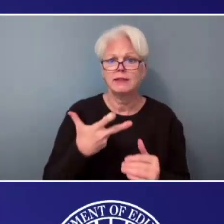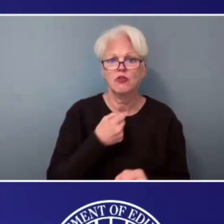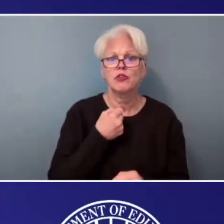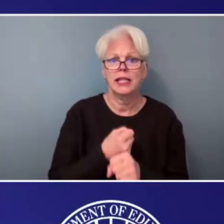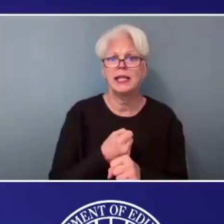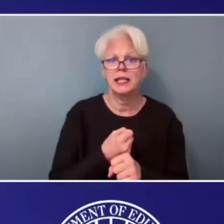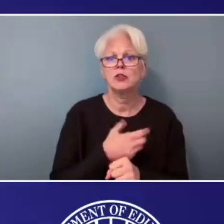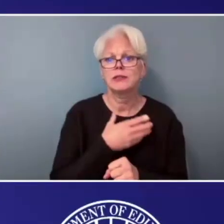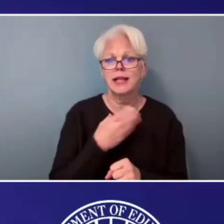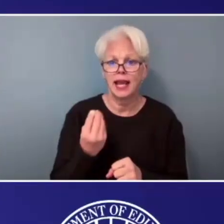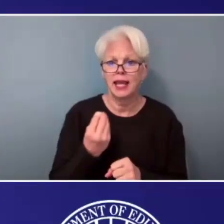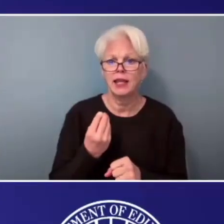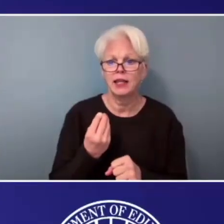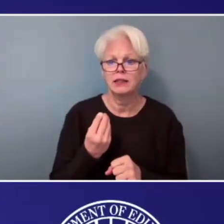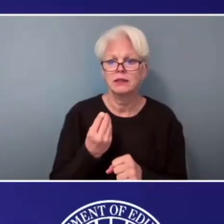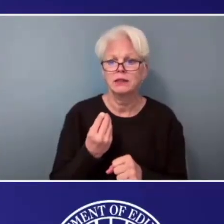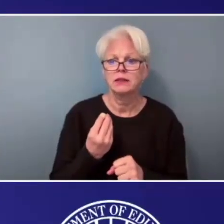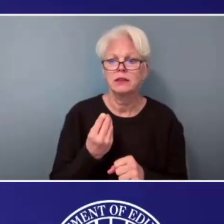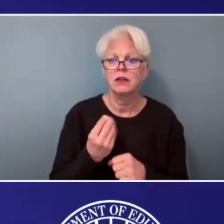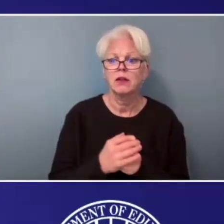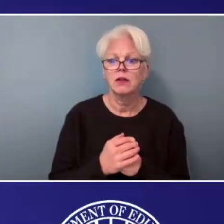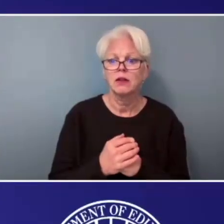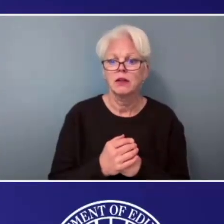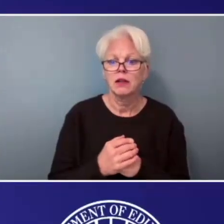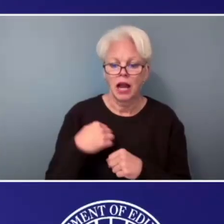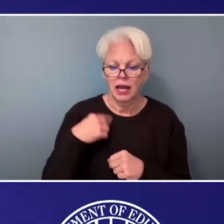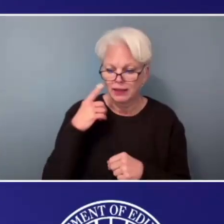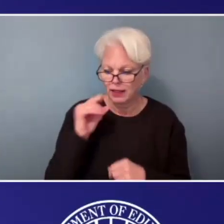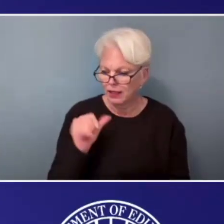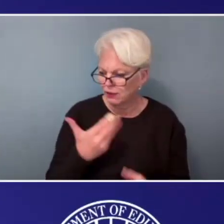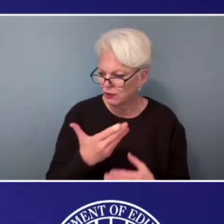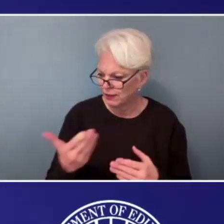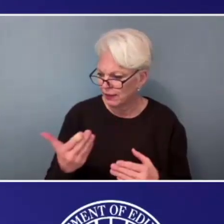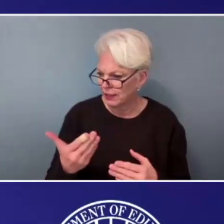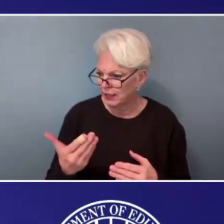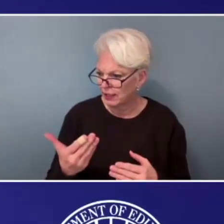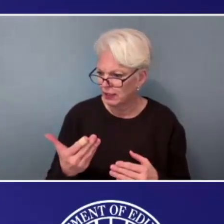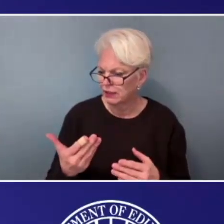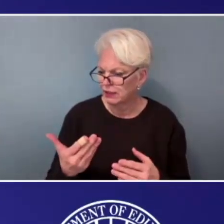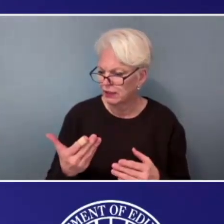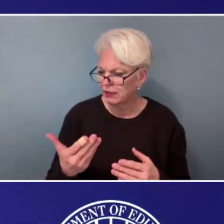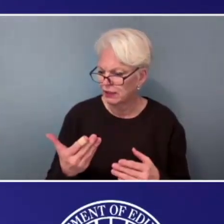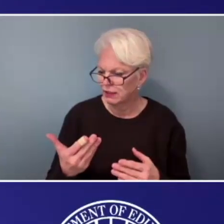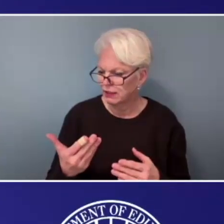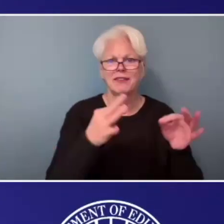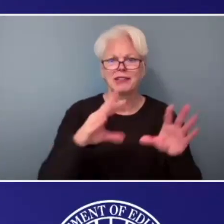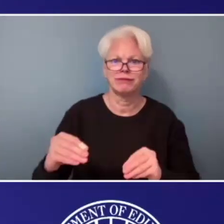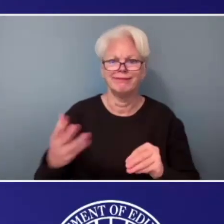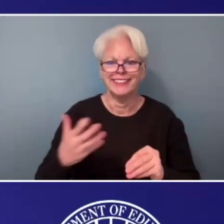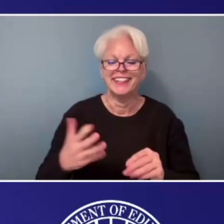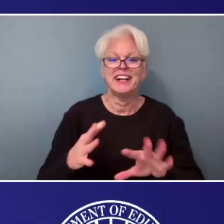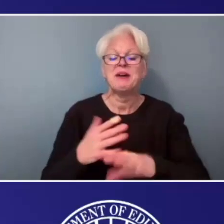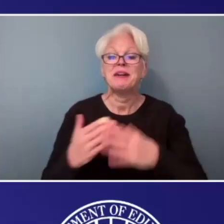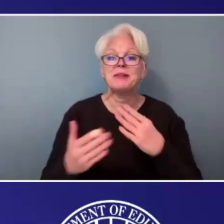And I think there was another thing, but the definition is off the screen. And then the next thing we did,